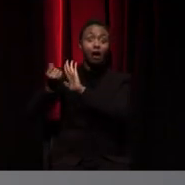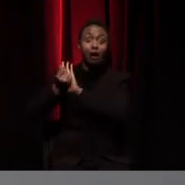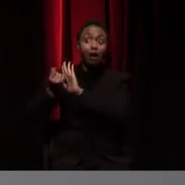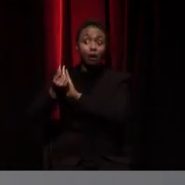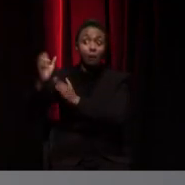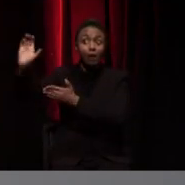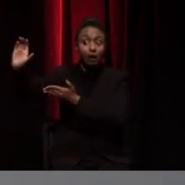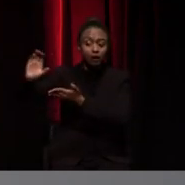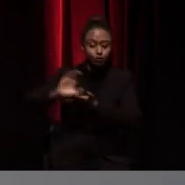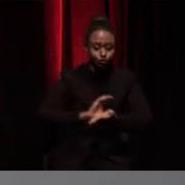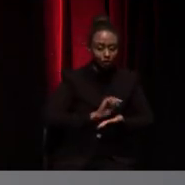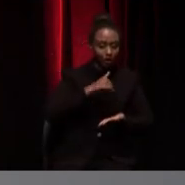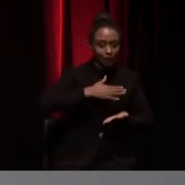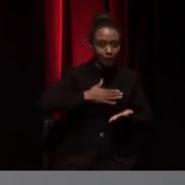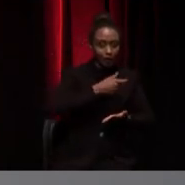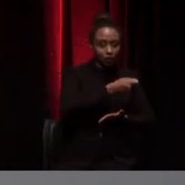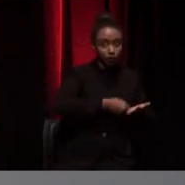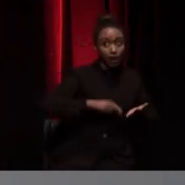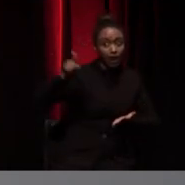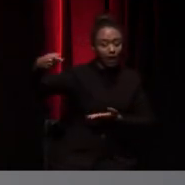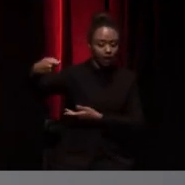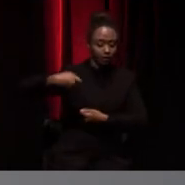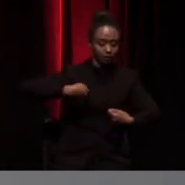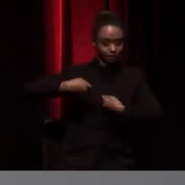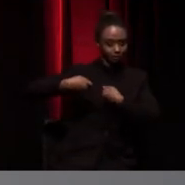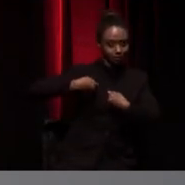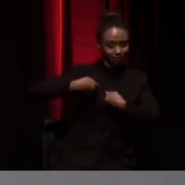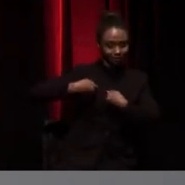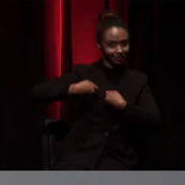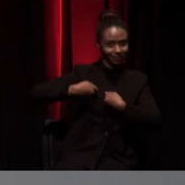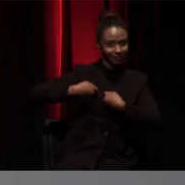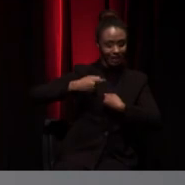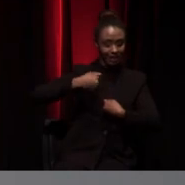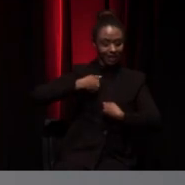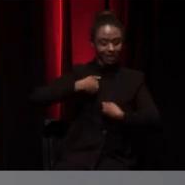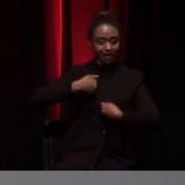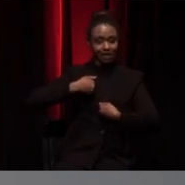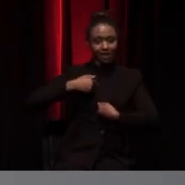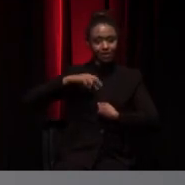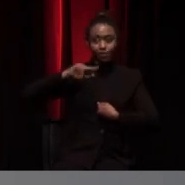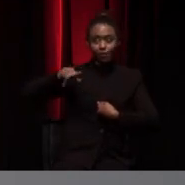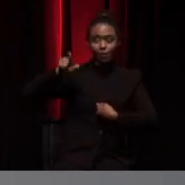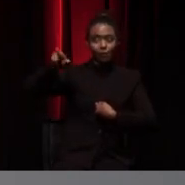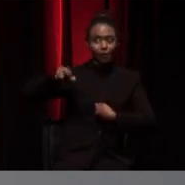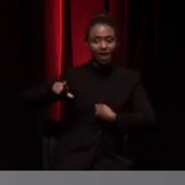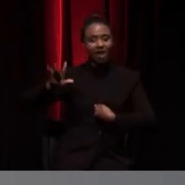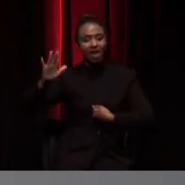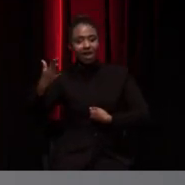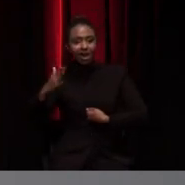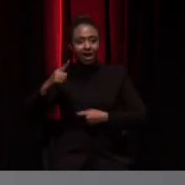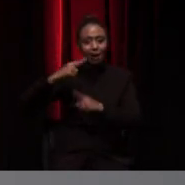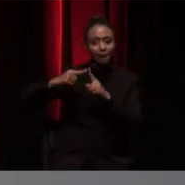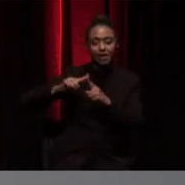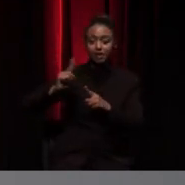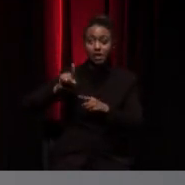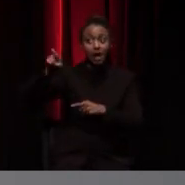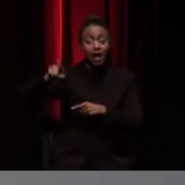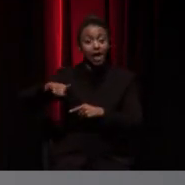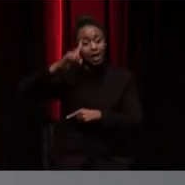they are in control. It’s not more or less, They want to control whatever will be published.